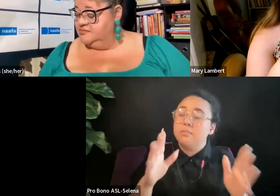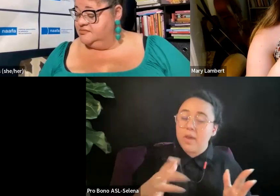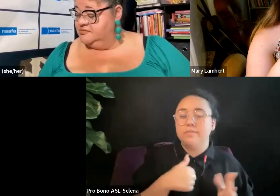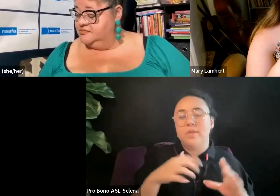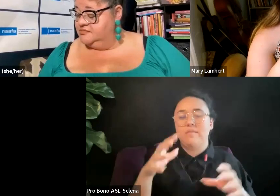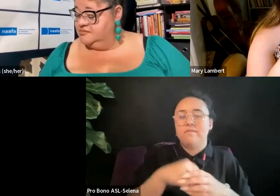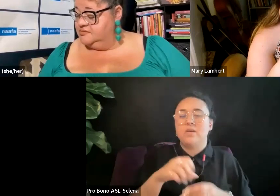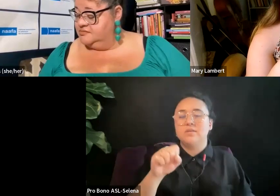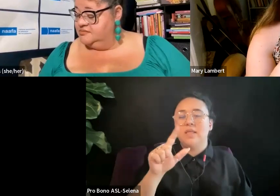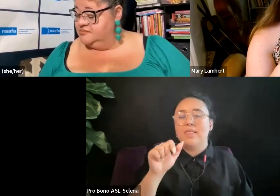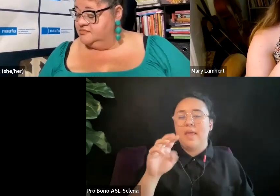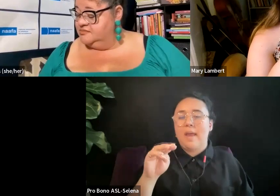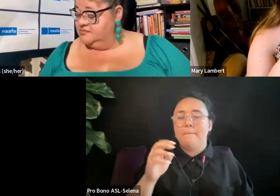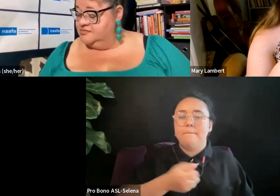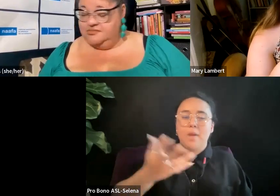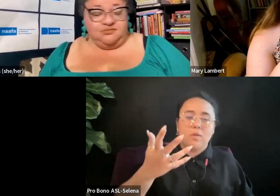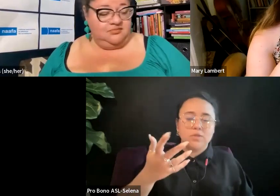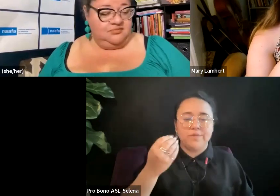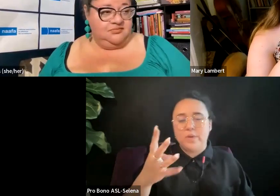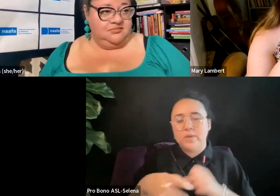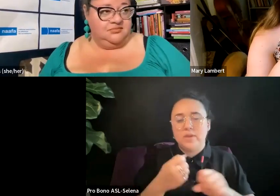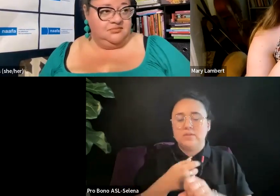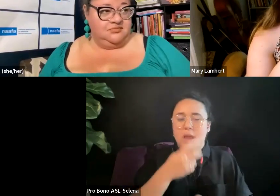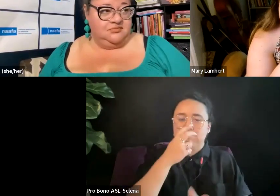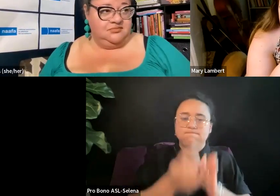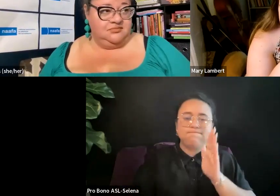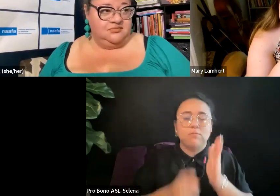I just became immersed and I just fell in love with the community